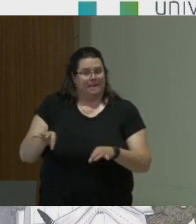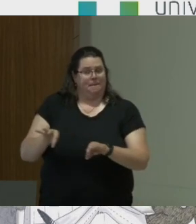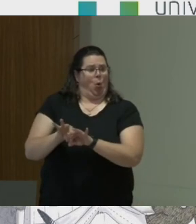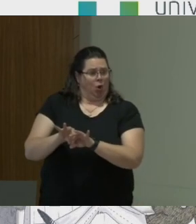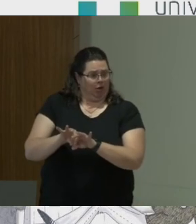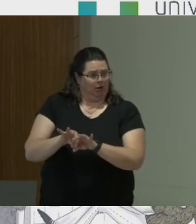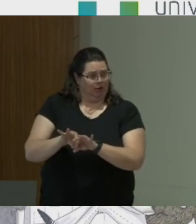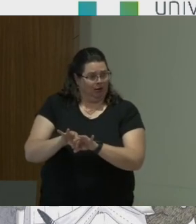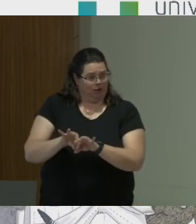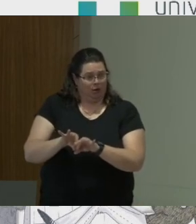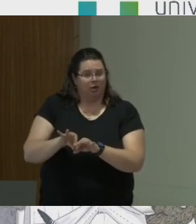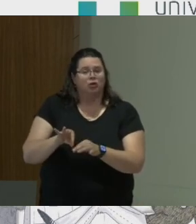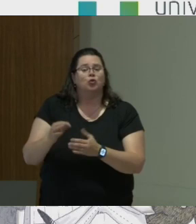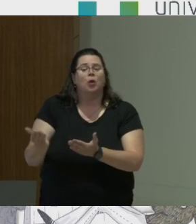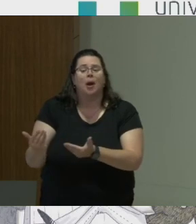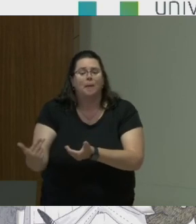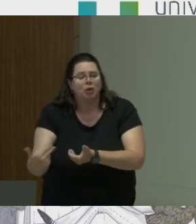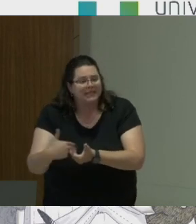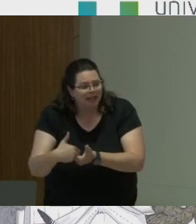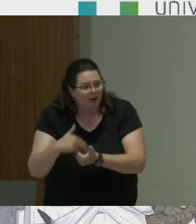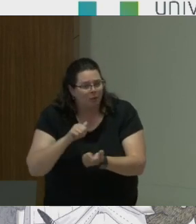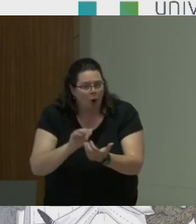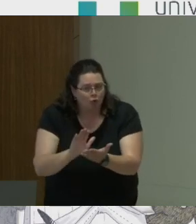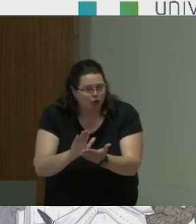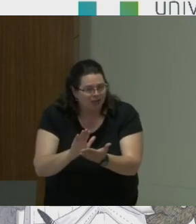approaches, they're very far away.